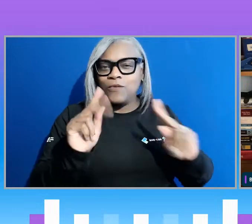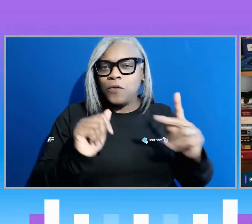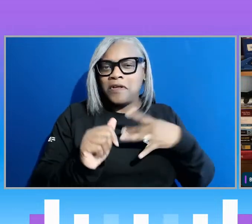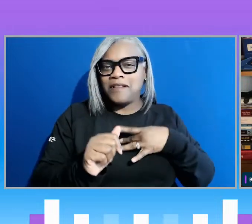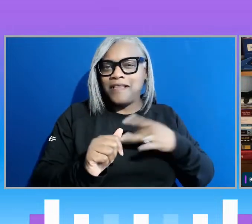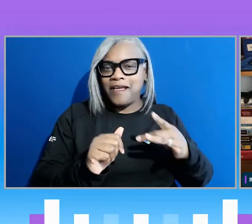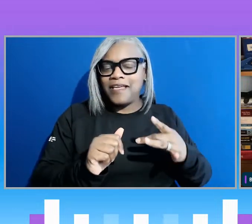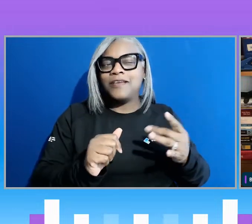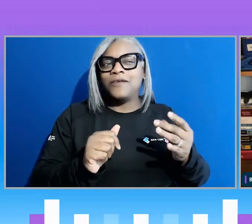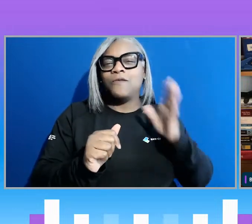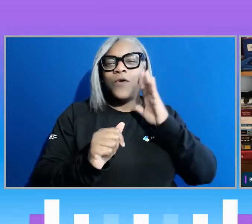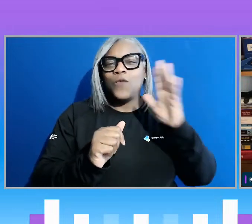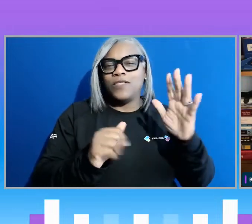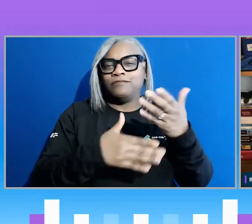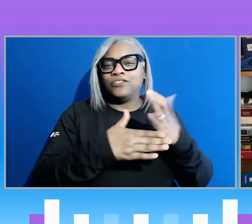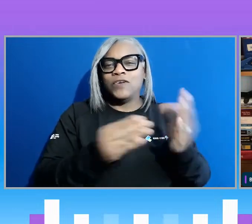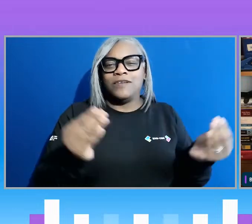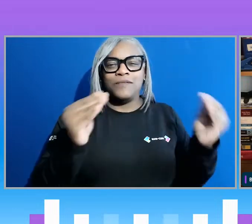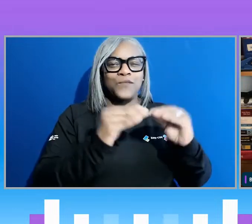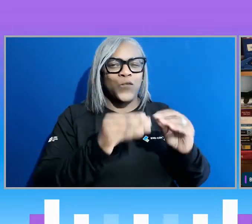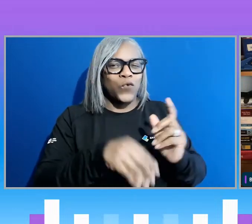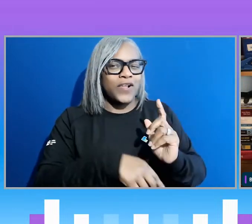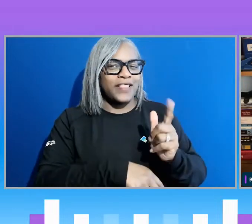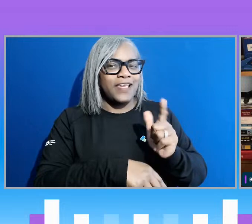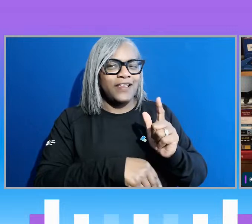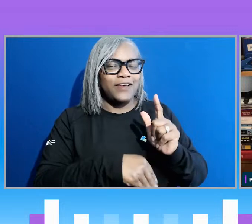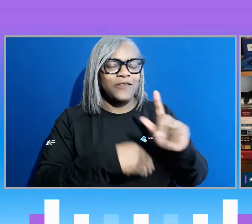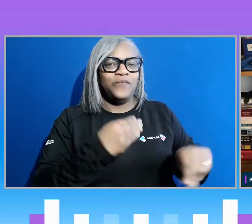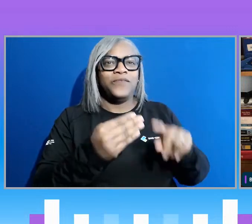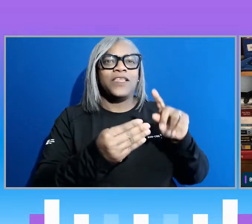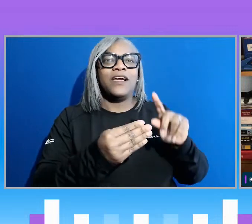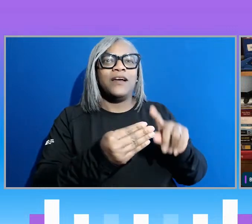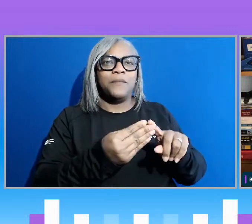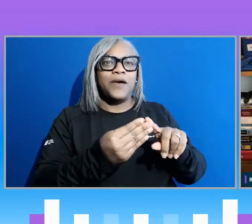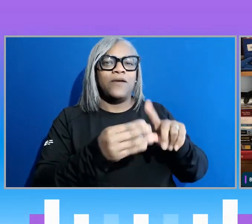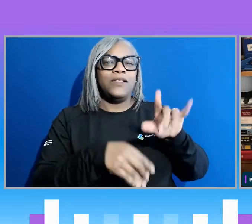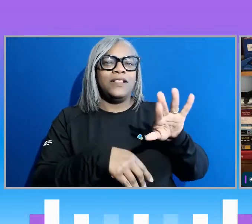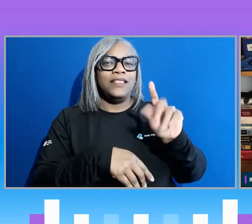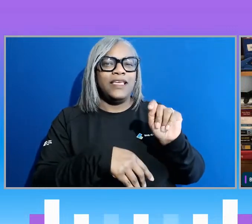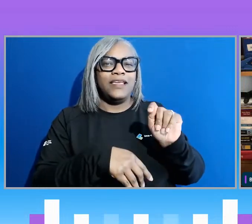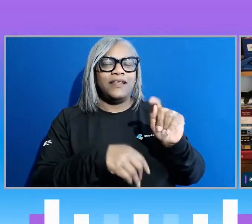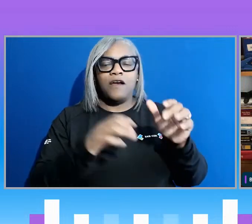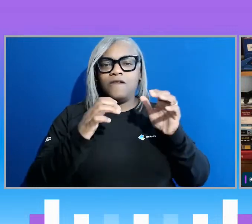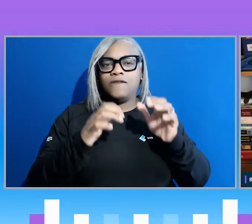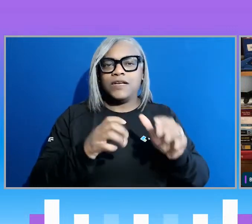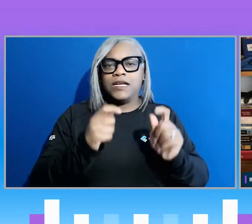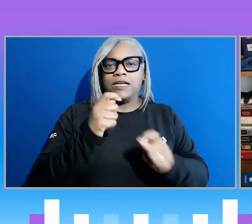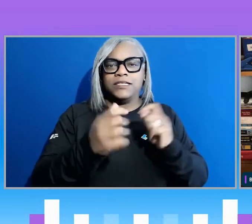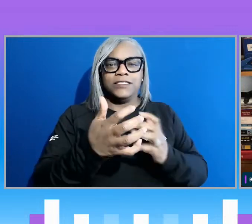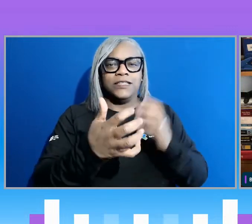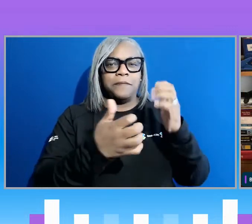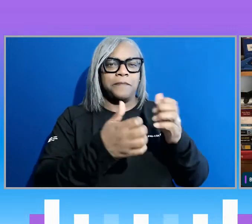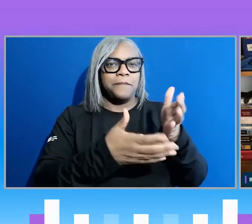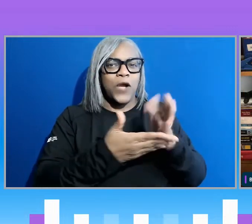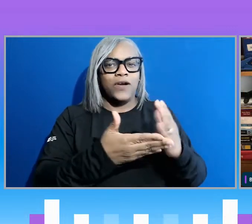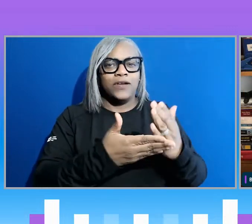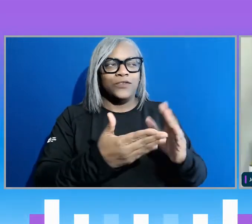more to come on that. Watch this space for linting of custom components. That's definitely